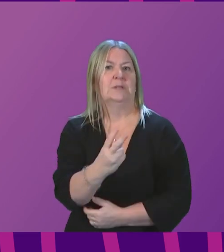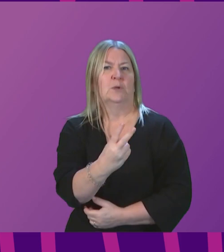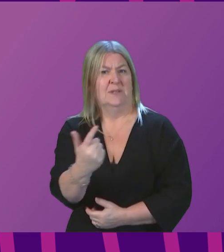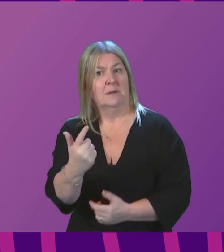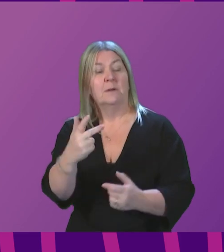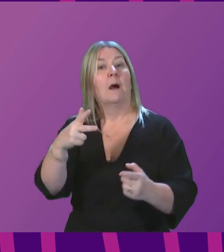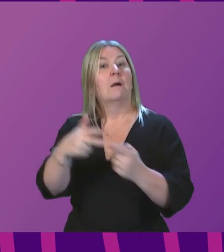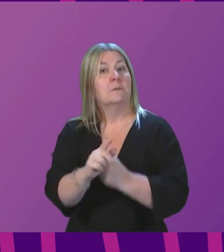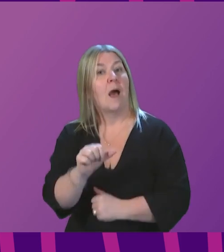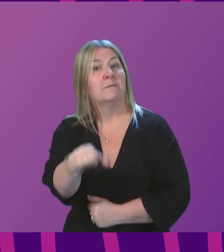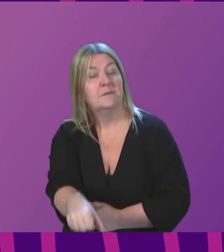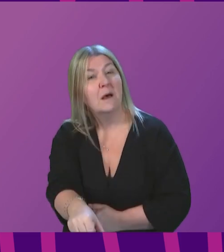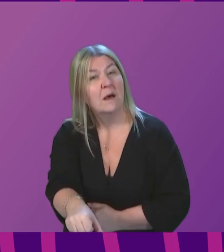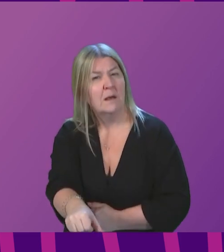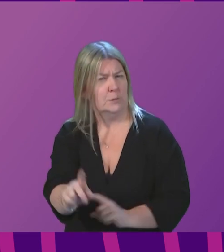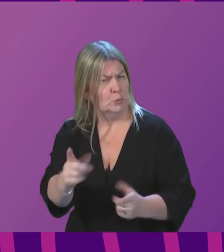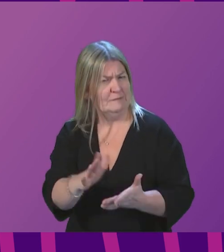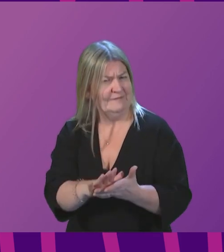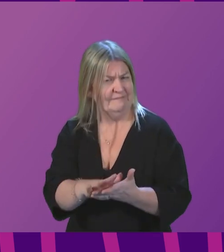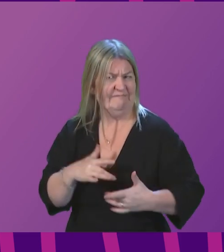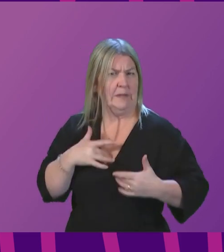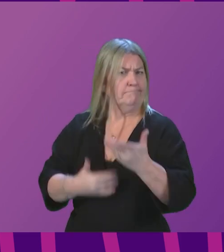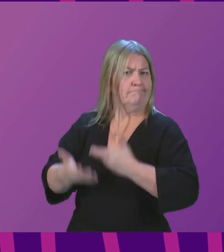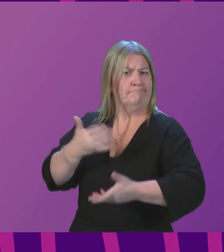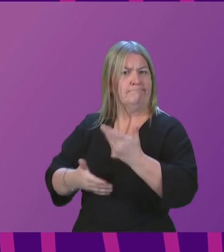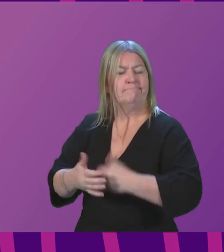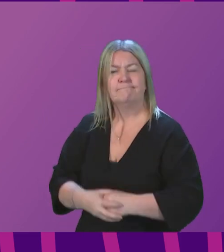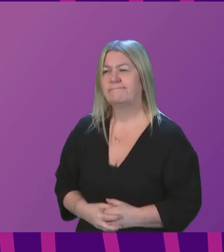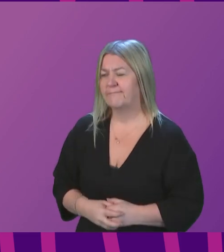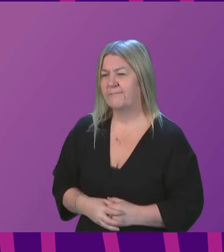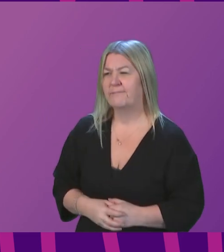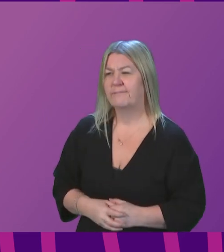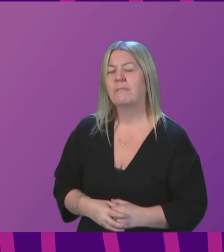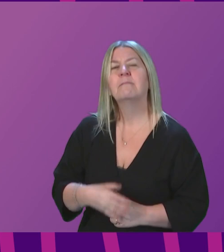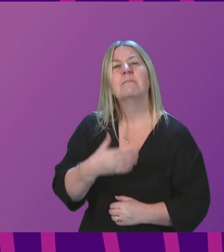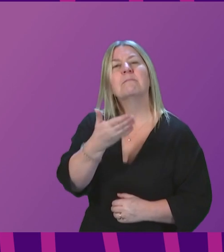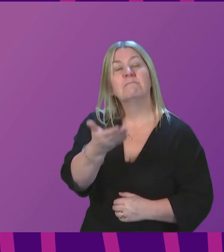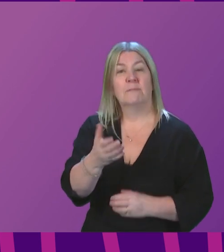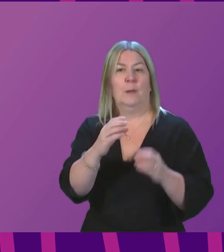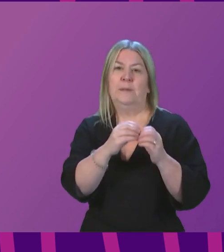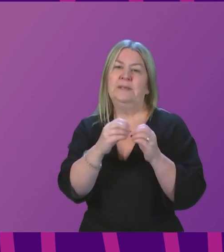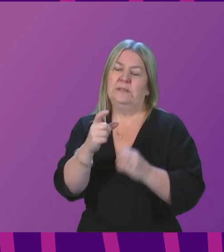or criticisms of the BBC, but it is an important part of our broadcasting framework and we